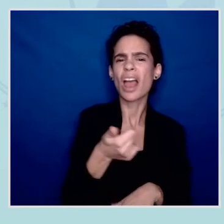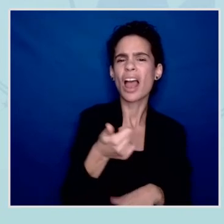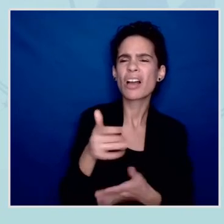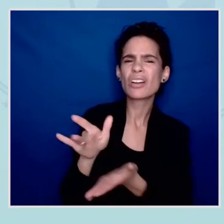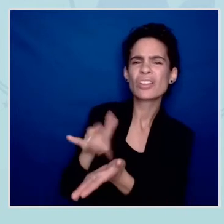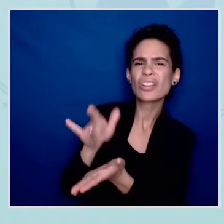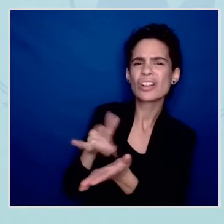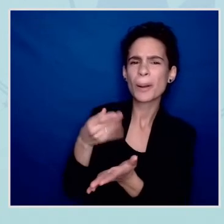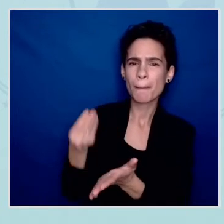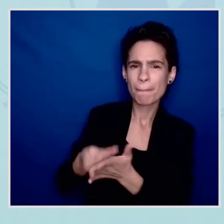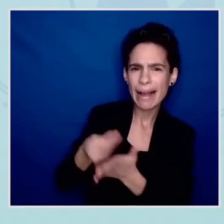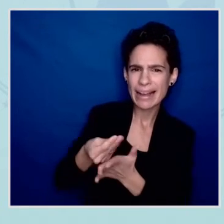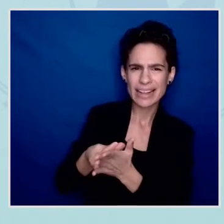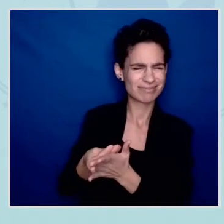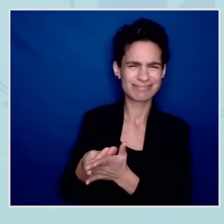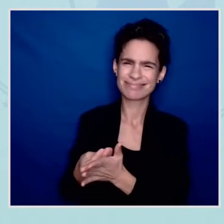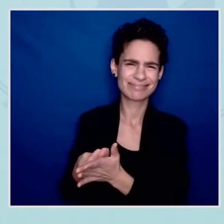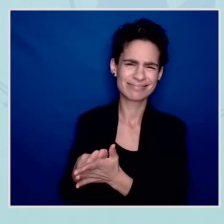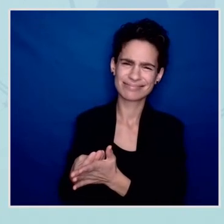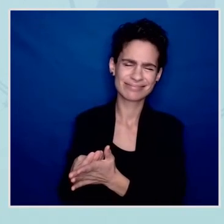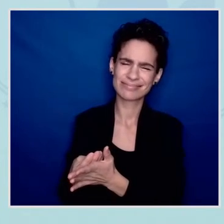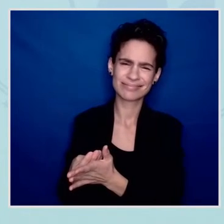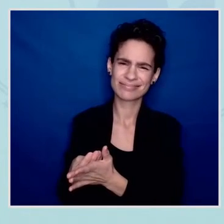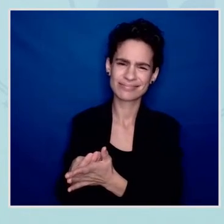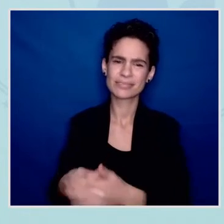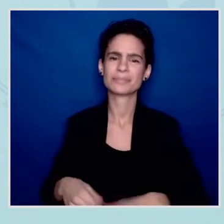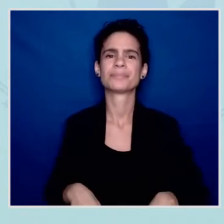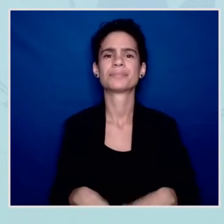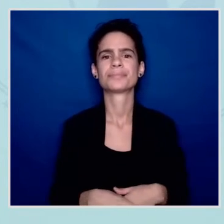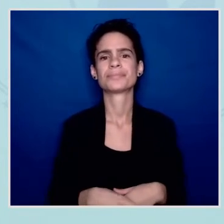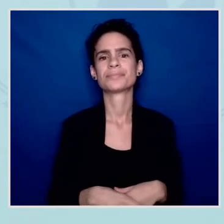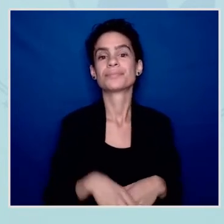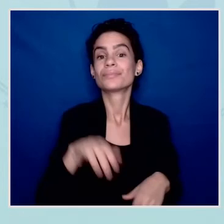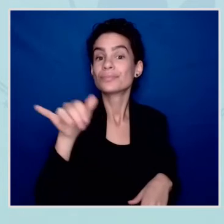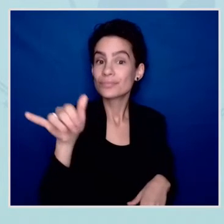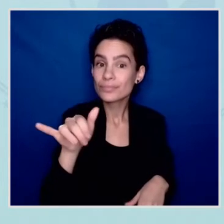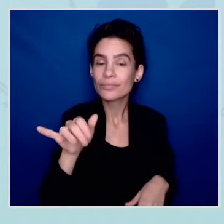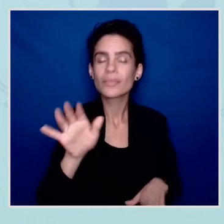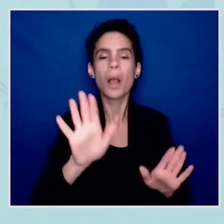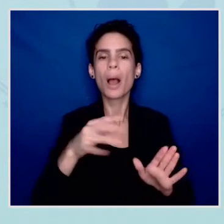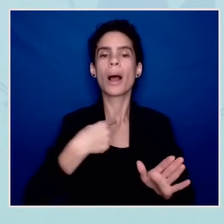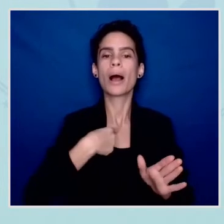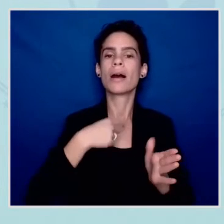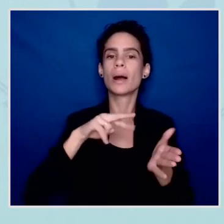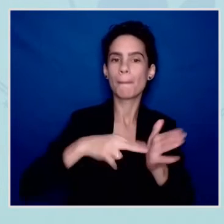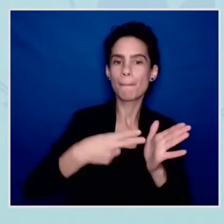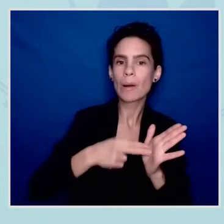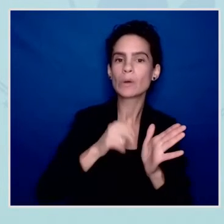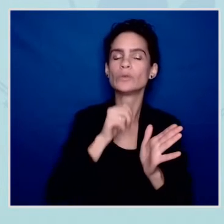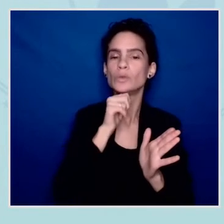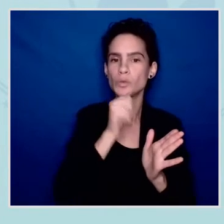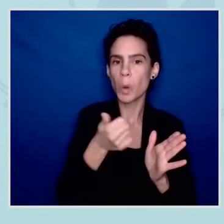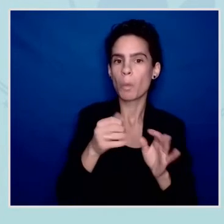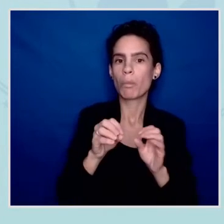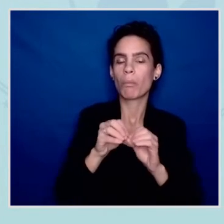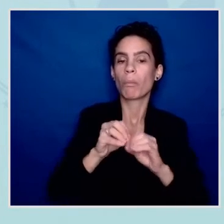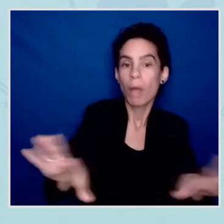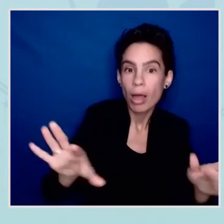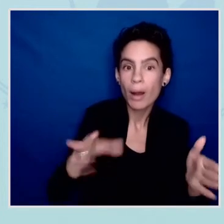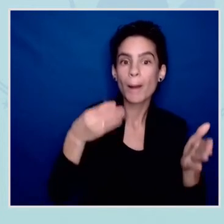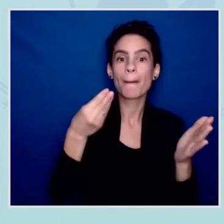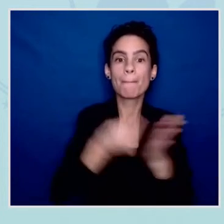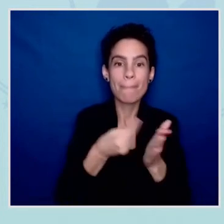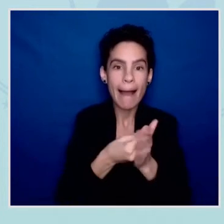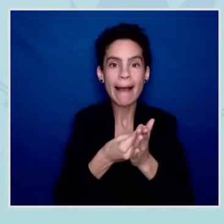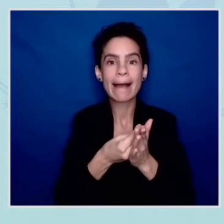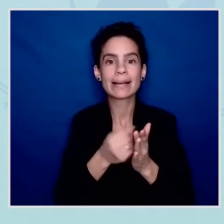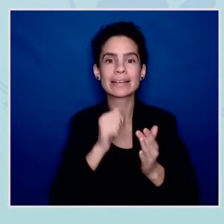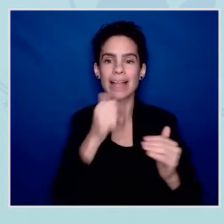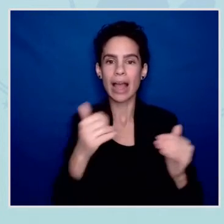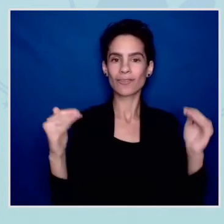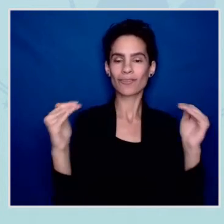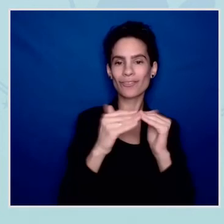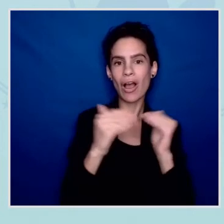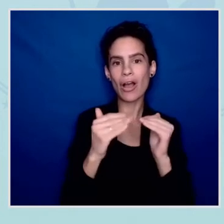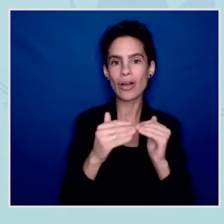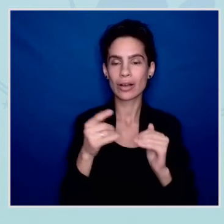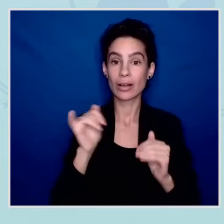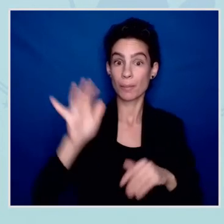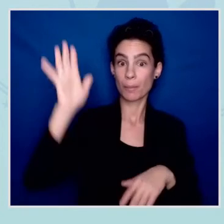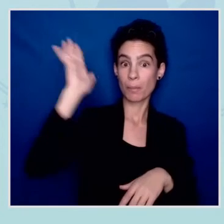BEGIN EXTENDING RELIEF. BUT I